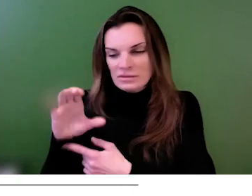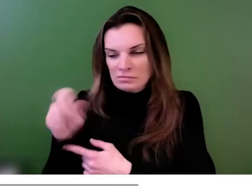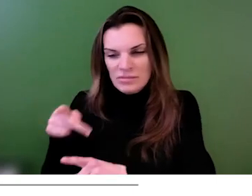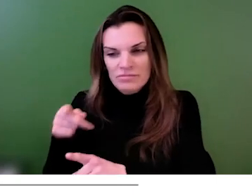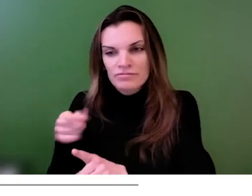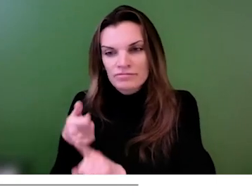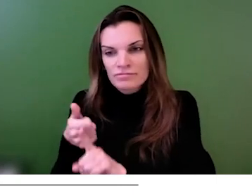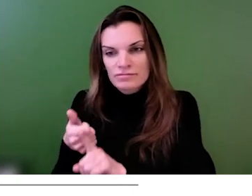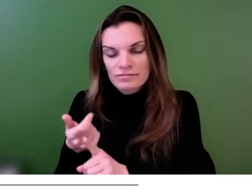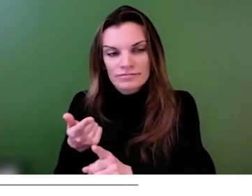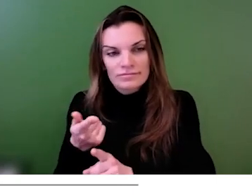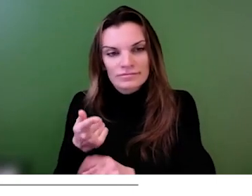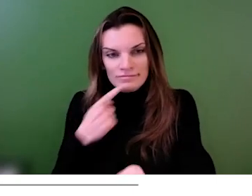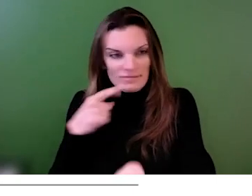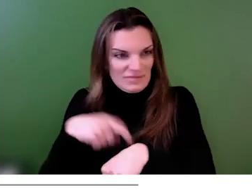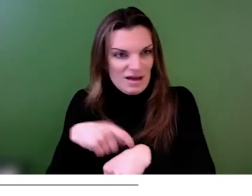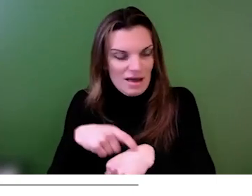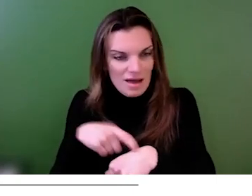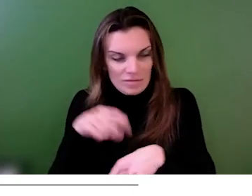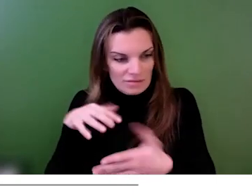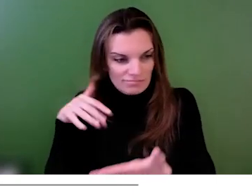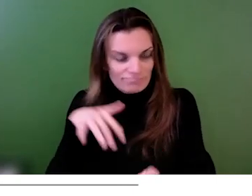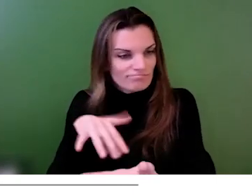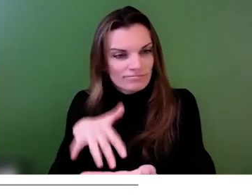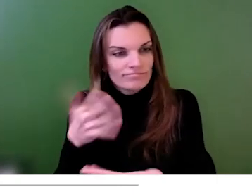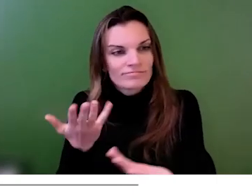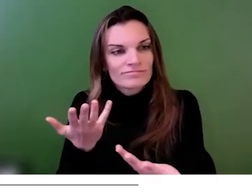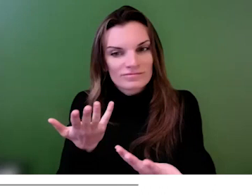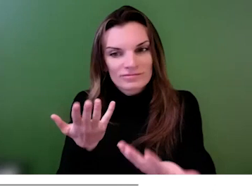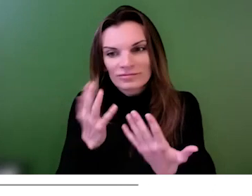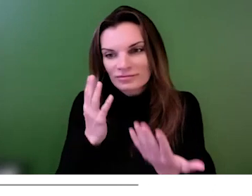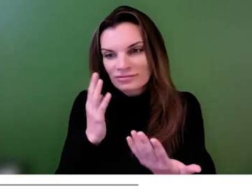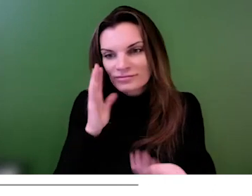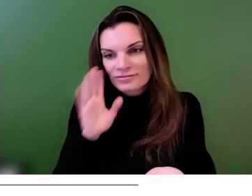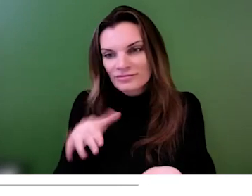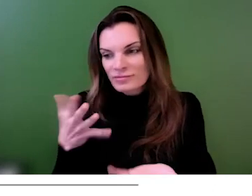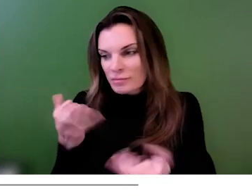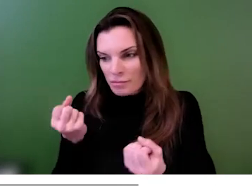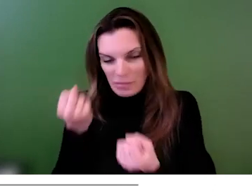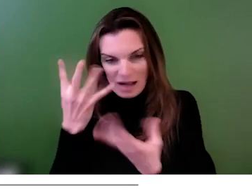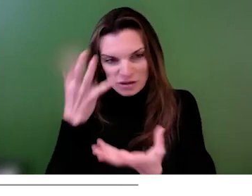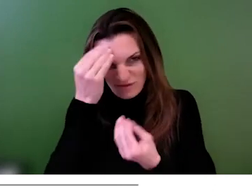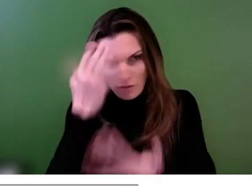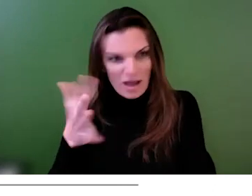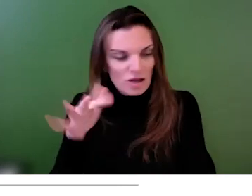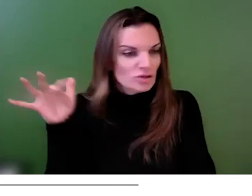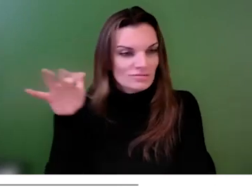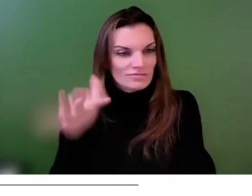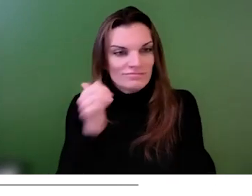this. And there is a lot of great research being shared. Stuff coming out. Almost